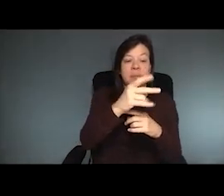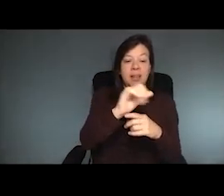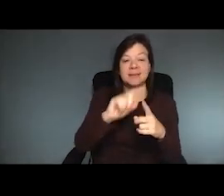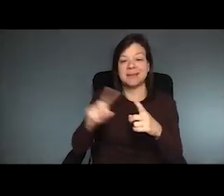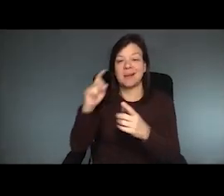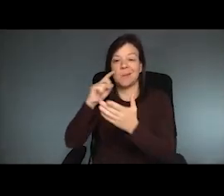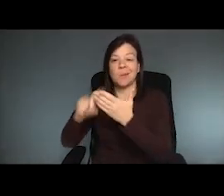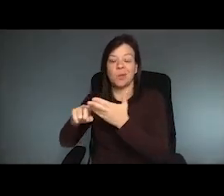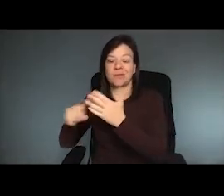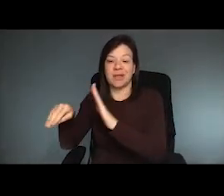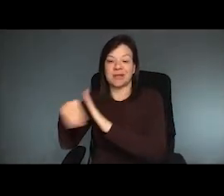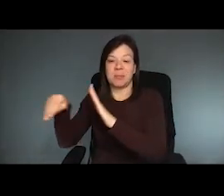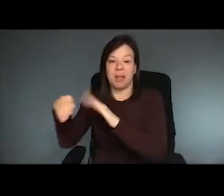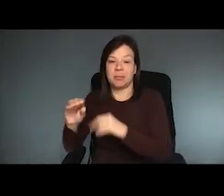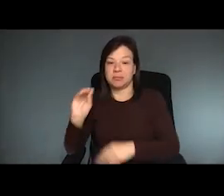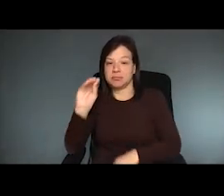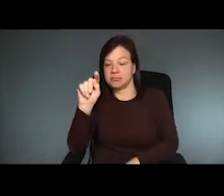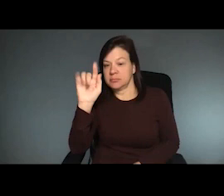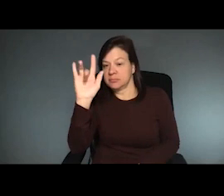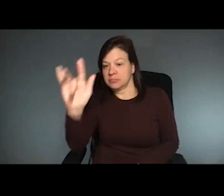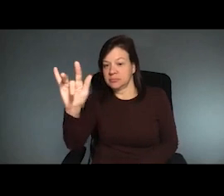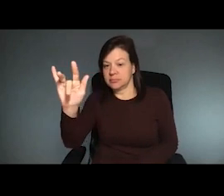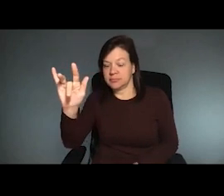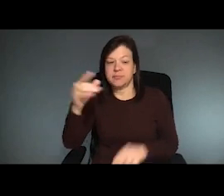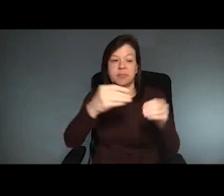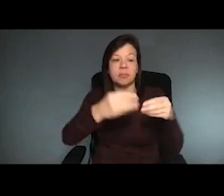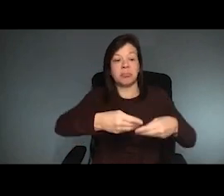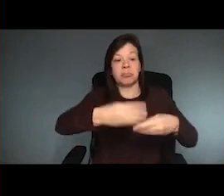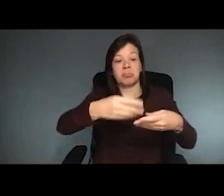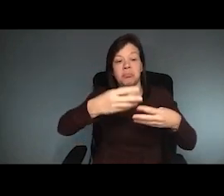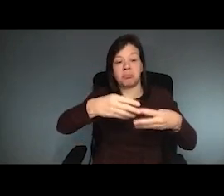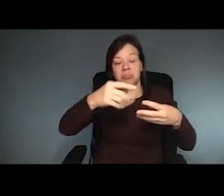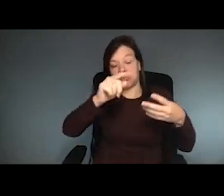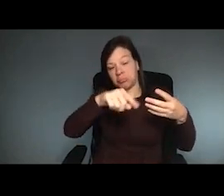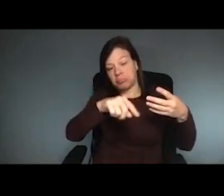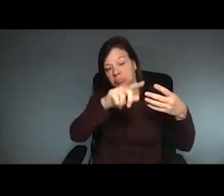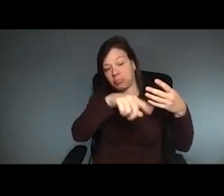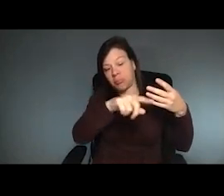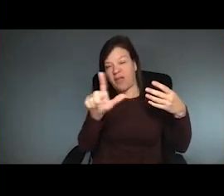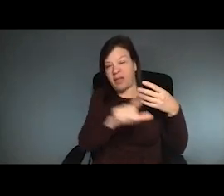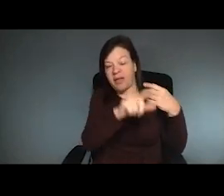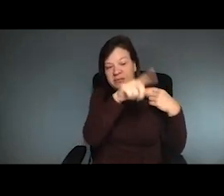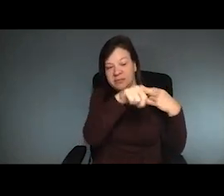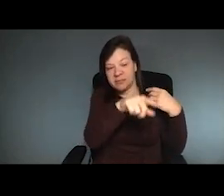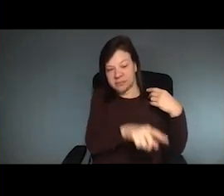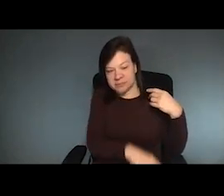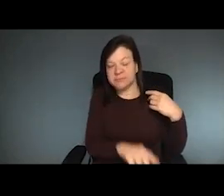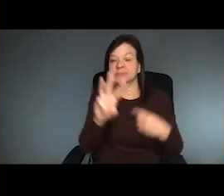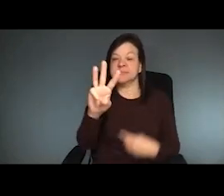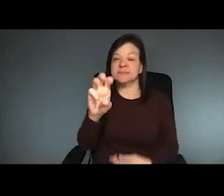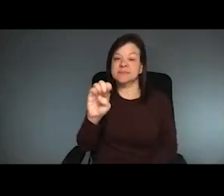THEN WE WILL SCROLL DOWN A BIT FURTHER ON THE LEFT-HAND SIDE BAR AND TO GO THE WEBSITE SECTION.